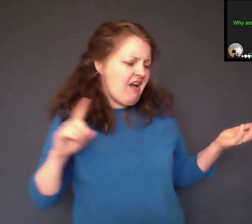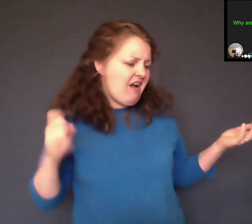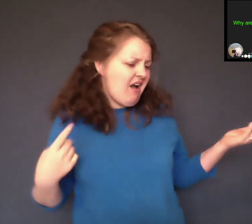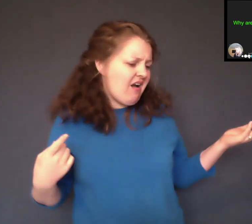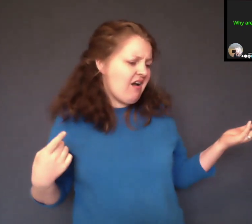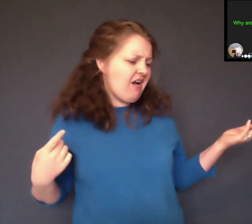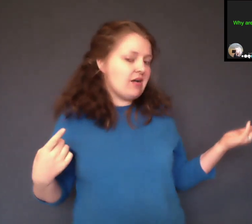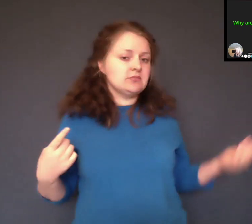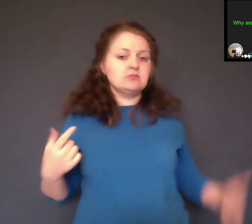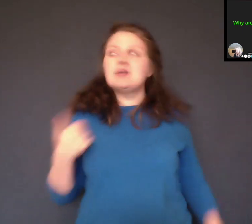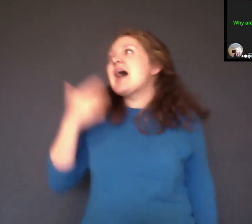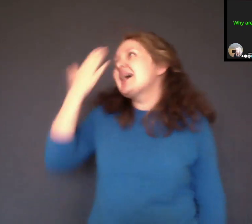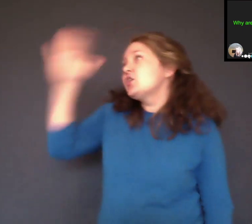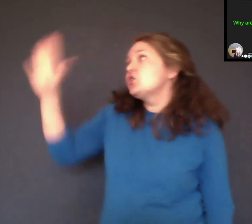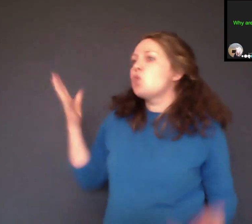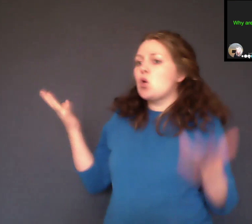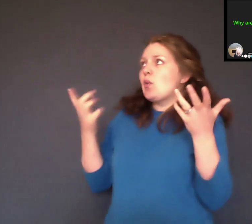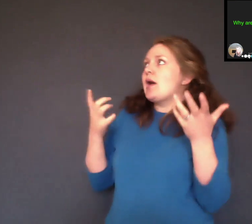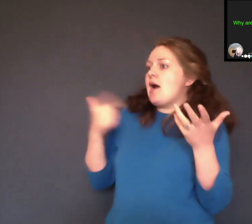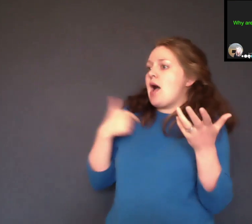i didn't know what i was losing harvey protested